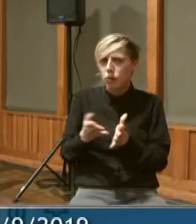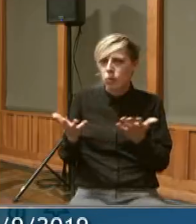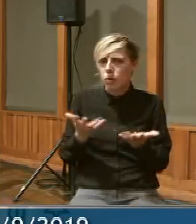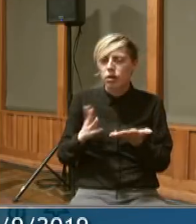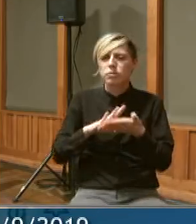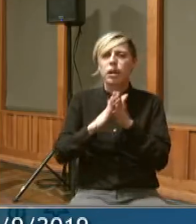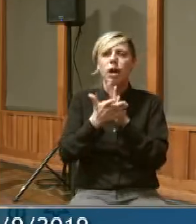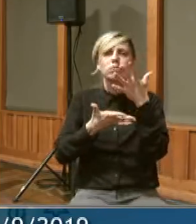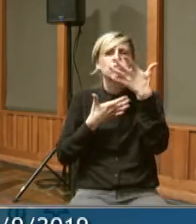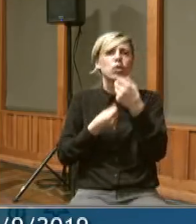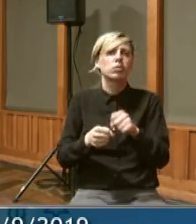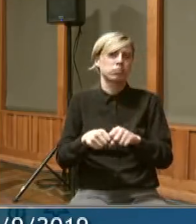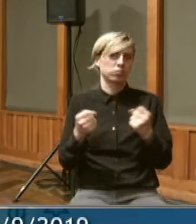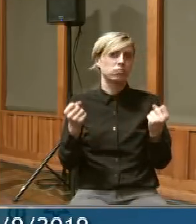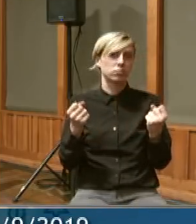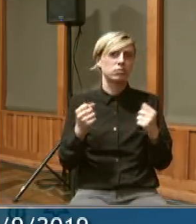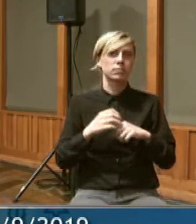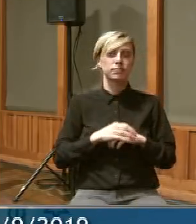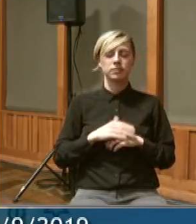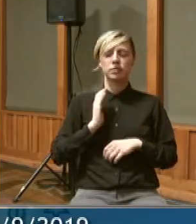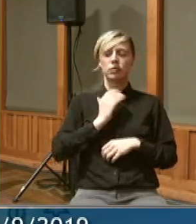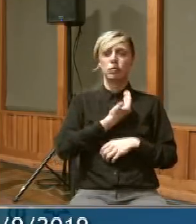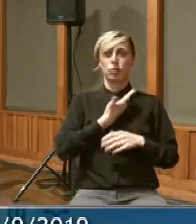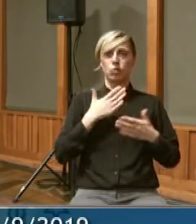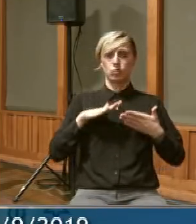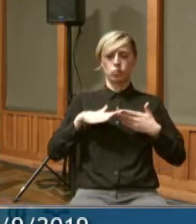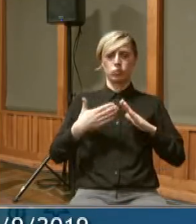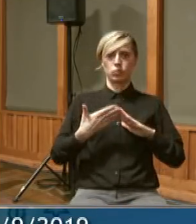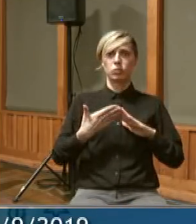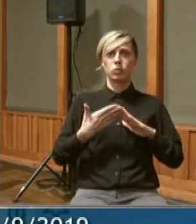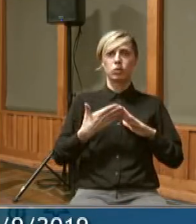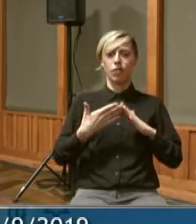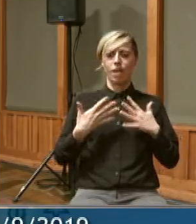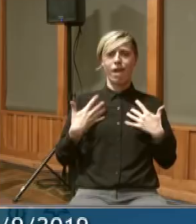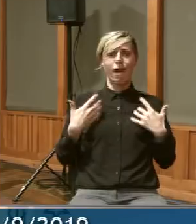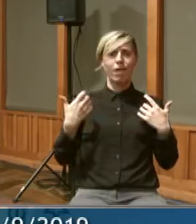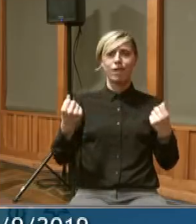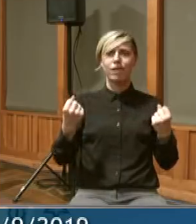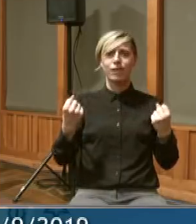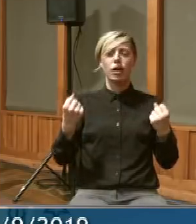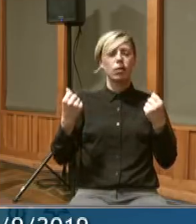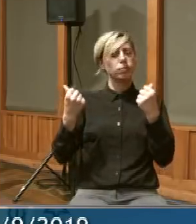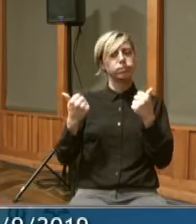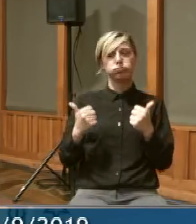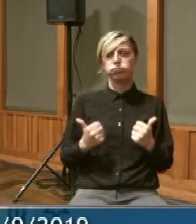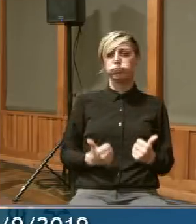WE'RE LEFT TO SPECULATE AND HYPOTHETICAL SIZE ULTERIOR MOTIVESES WHICH DOES NOT BUILD GOOD WILL.